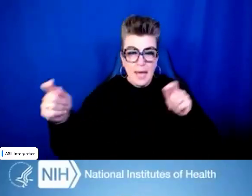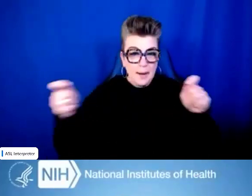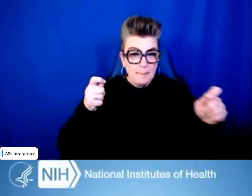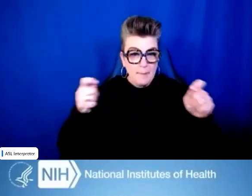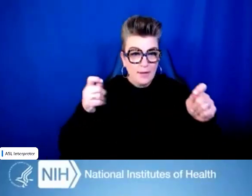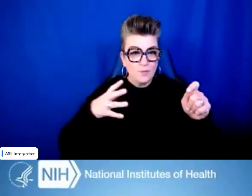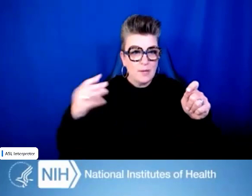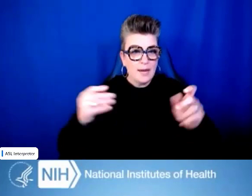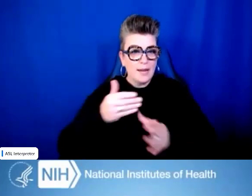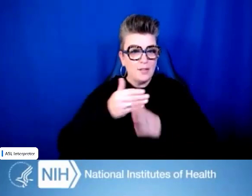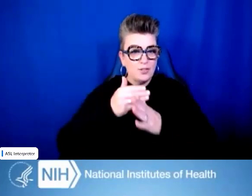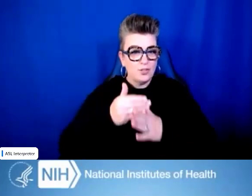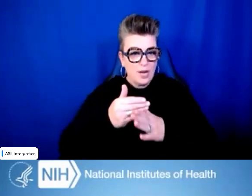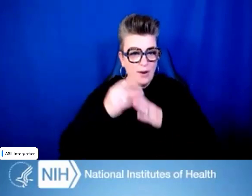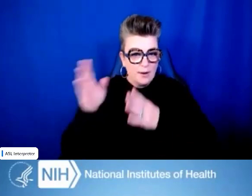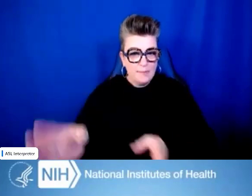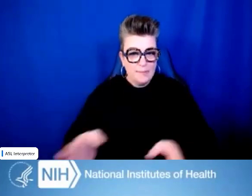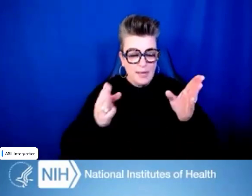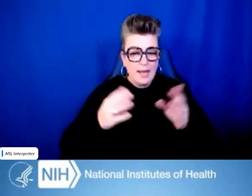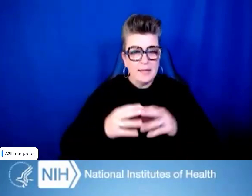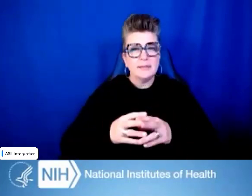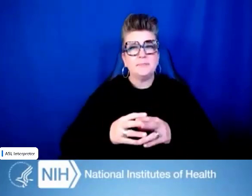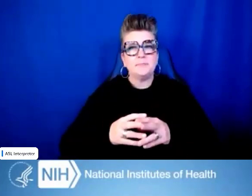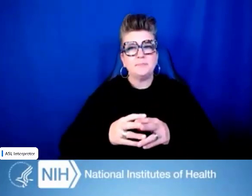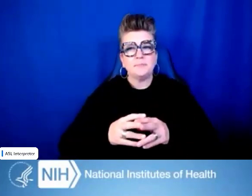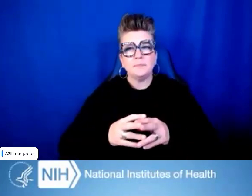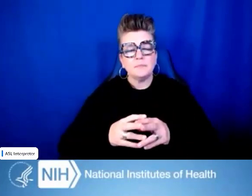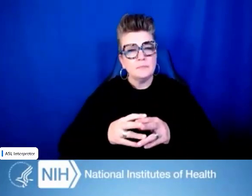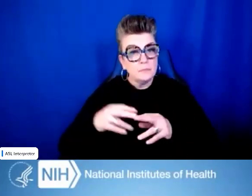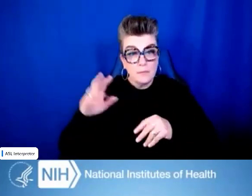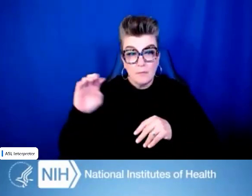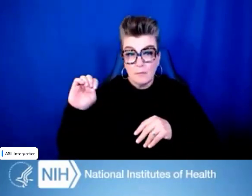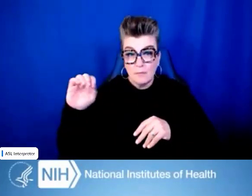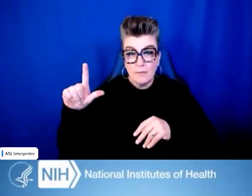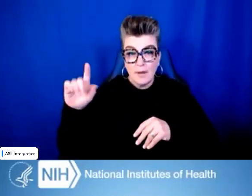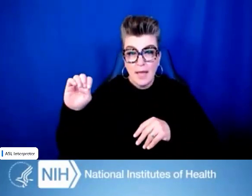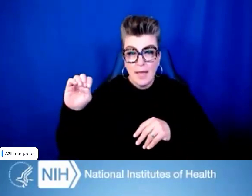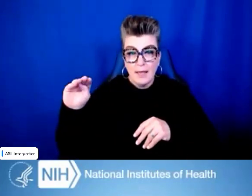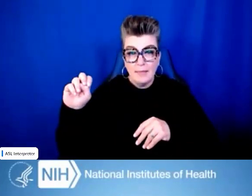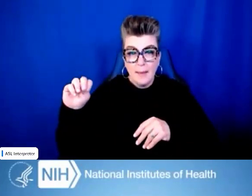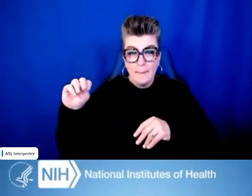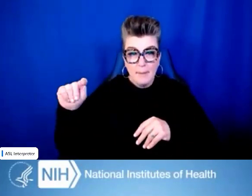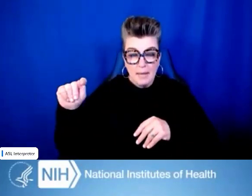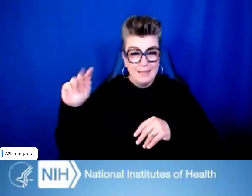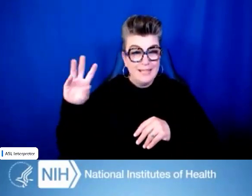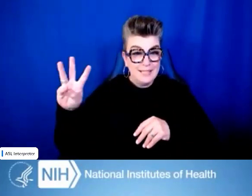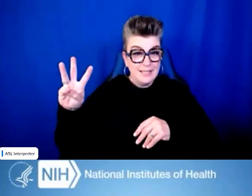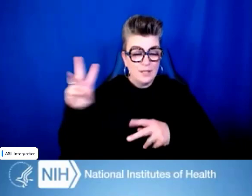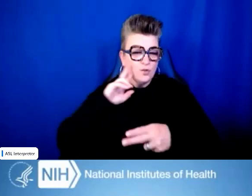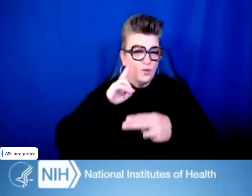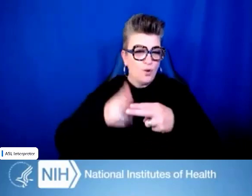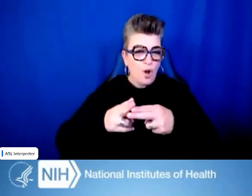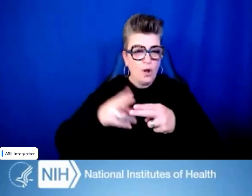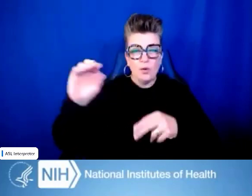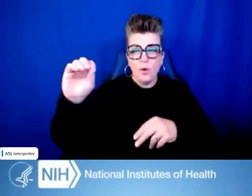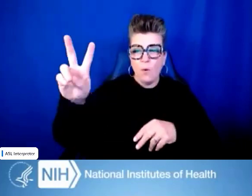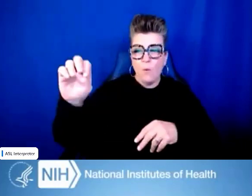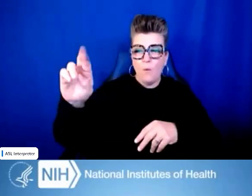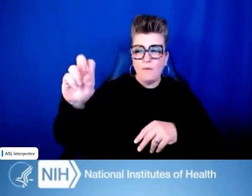that in one of the elements, element six called oversight of data management and sharing, the question is who is expected